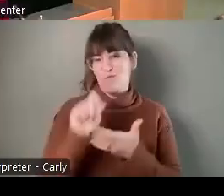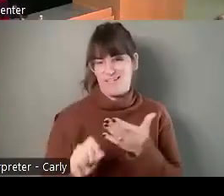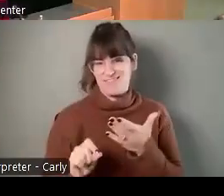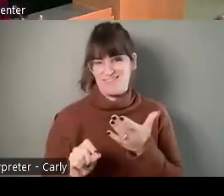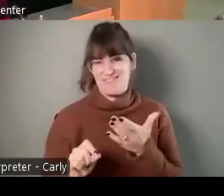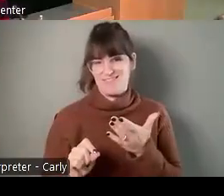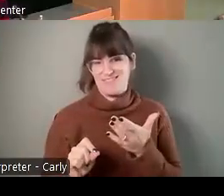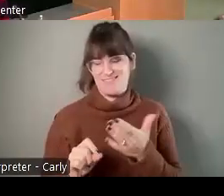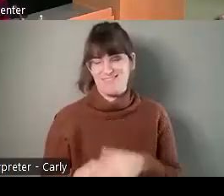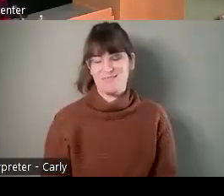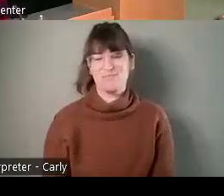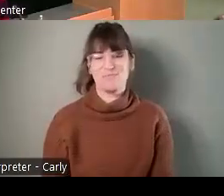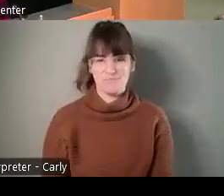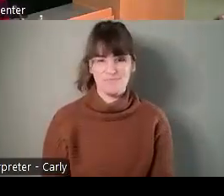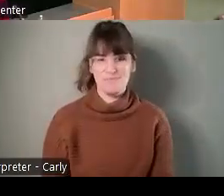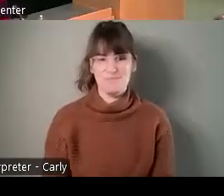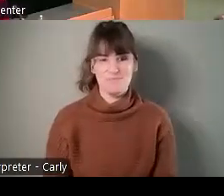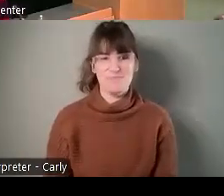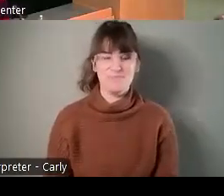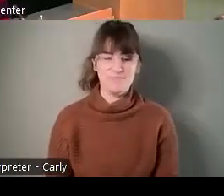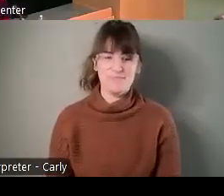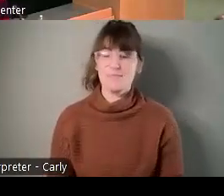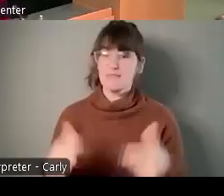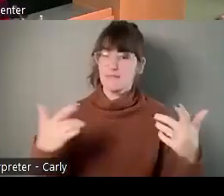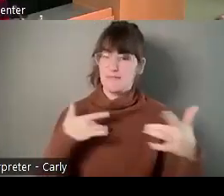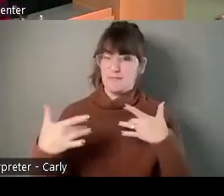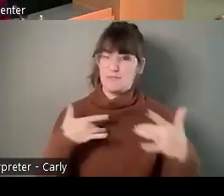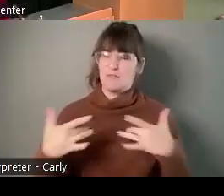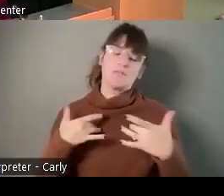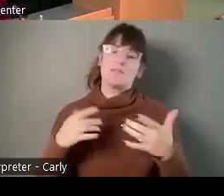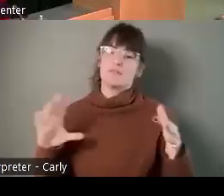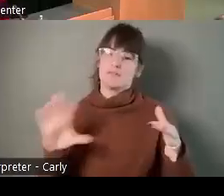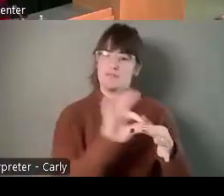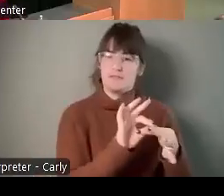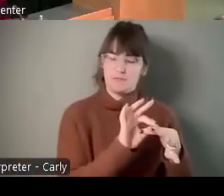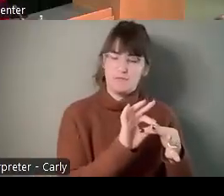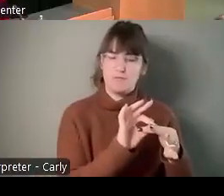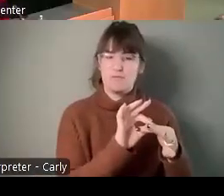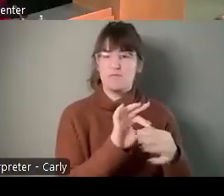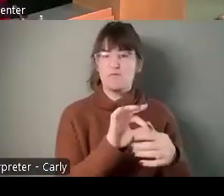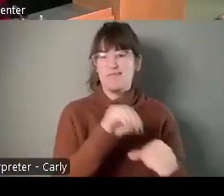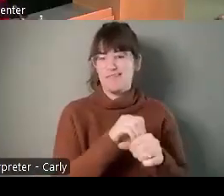one of the biggest concerns that comes up is the attachment to the millu or the inpatient setting.